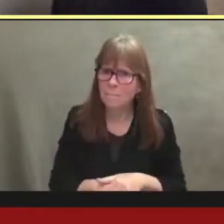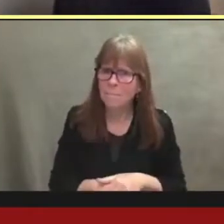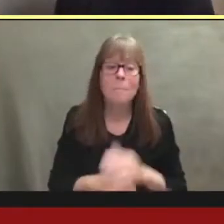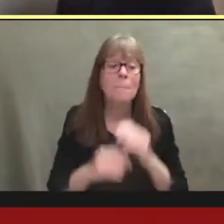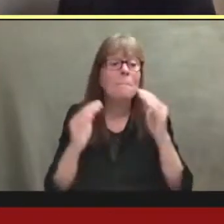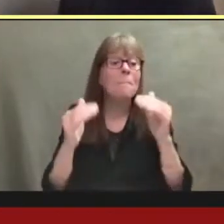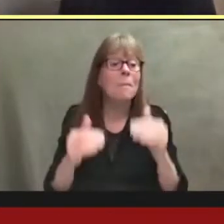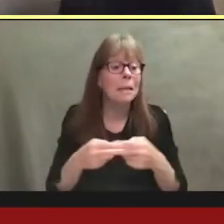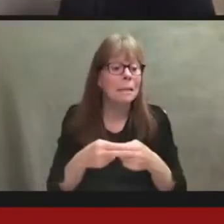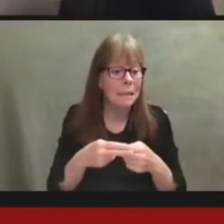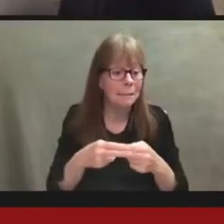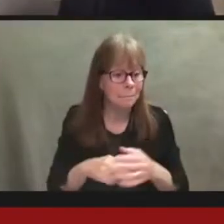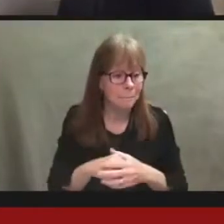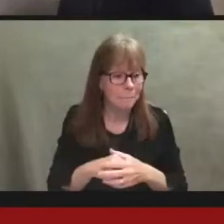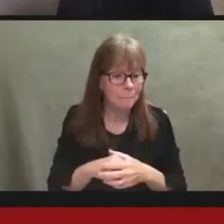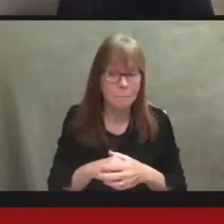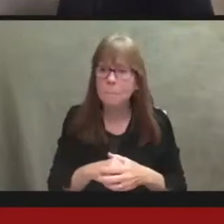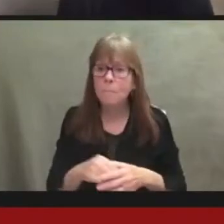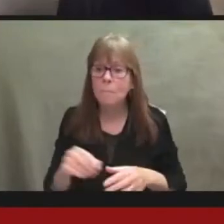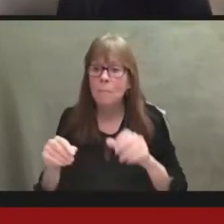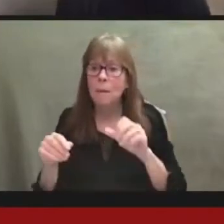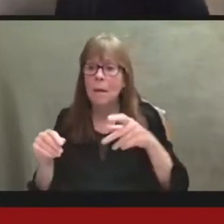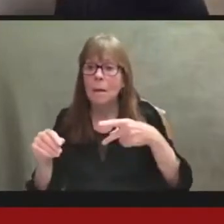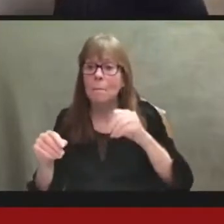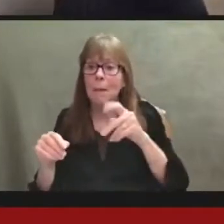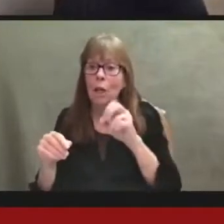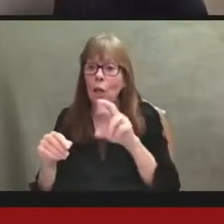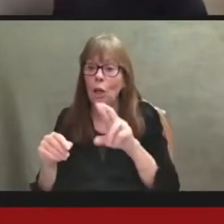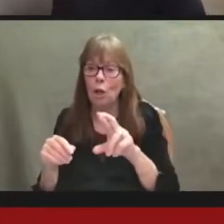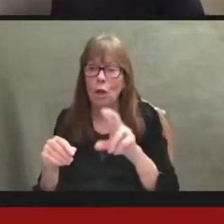Peter POULLOS: Can I just say one thing about access real quick?